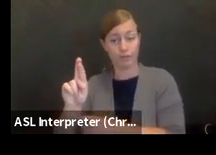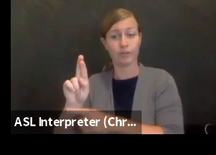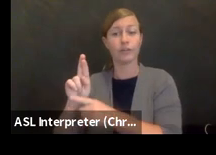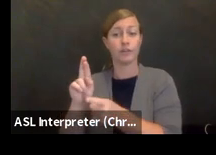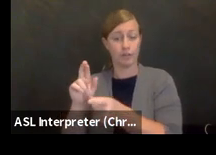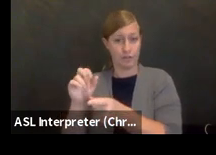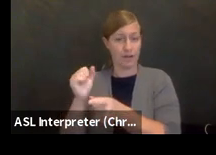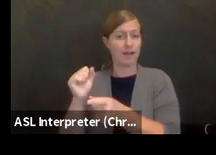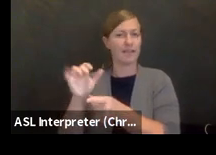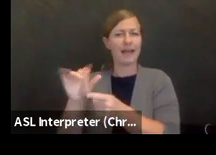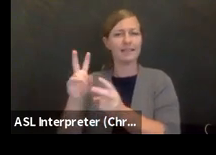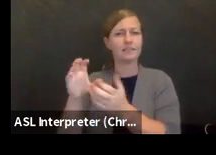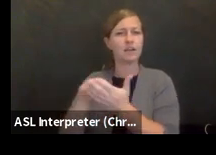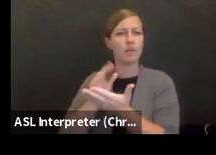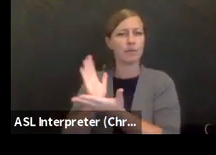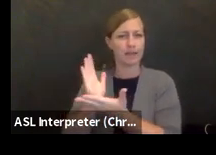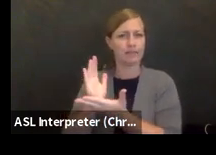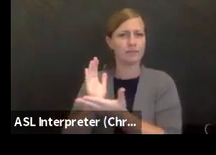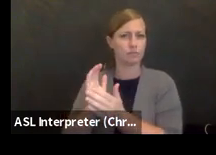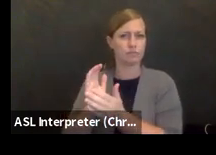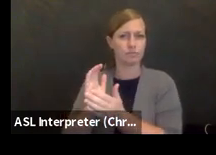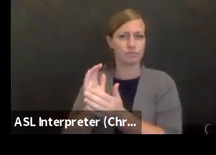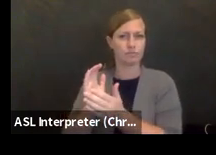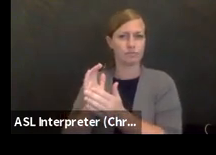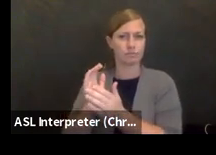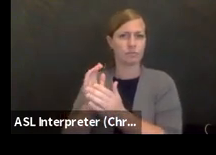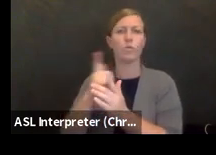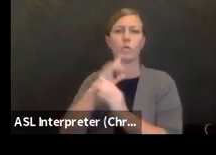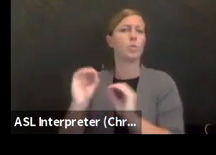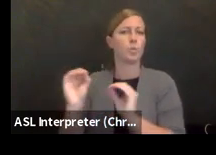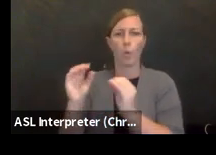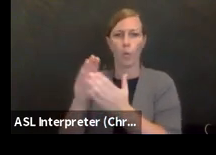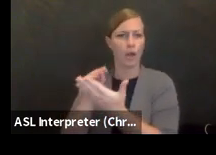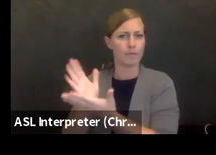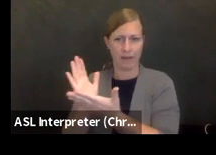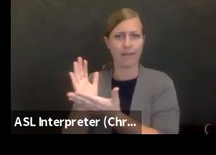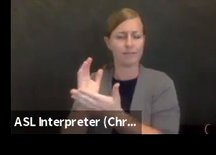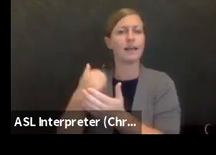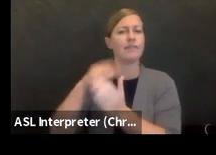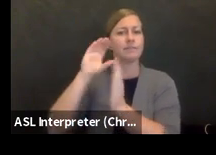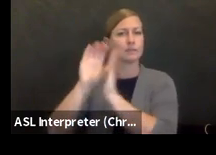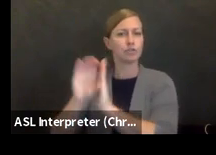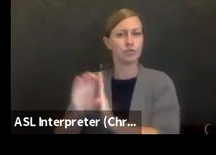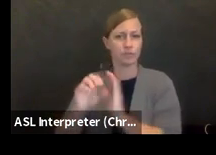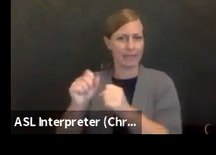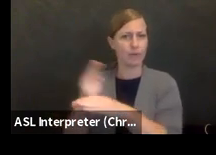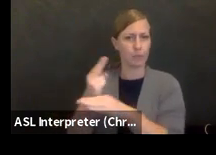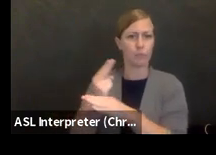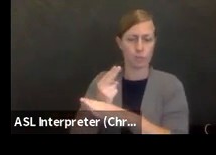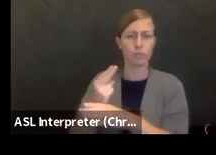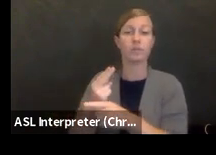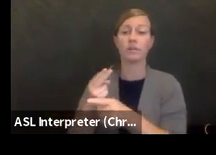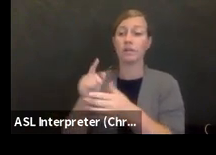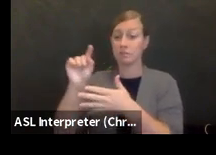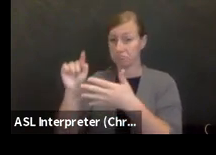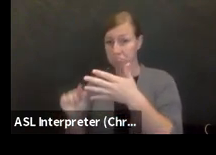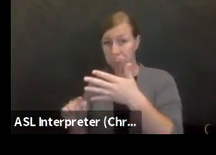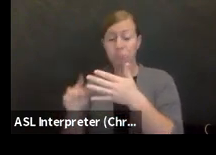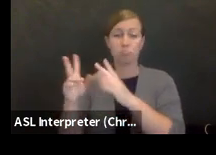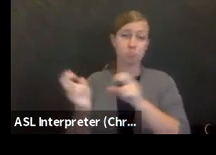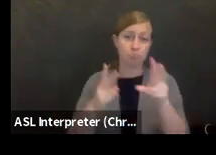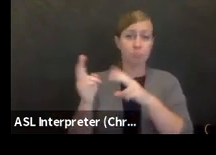ESD 112-- Kristina Wambold: A copyright free thing to look at for copyright free images, but I can find them anywhere else. There's a lot of favorites. I think